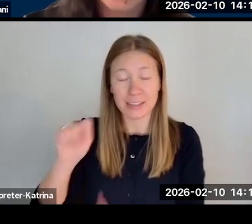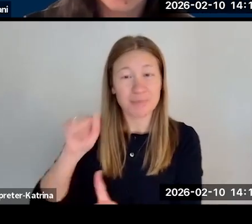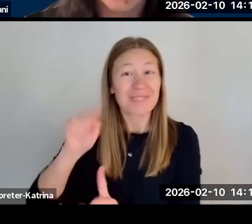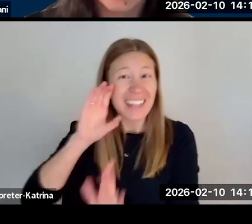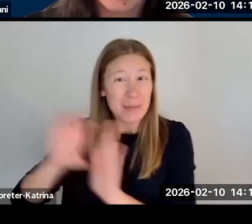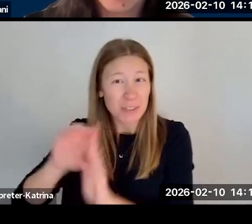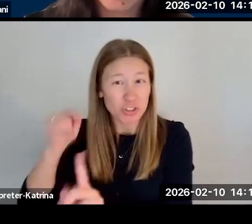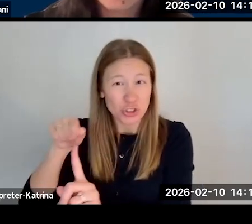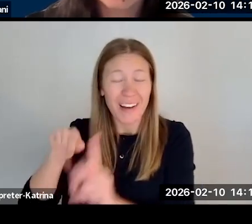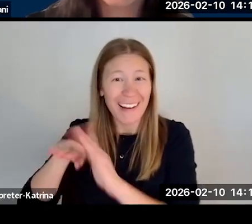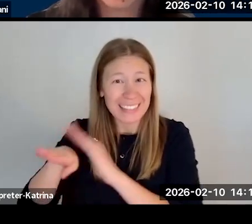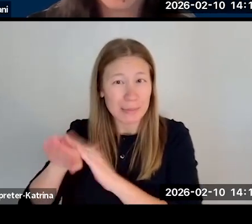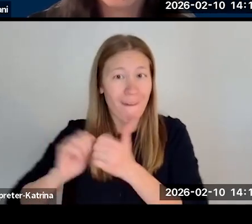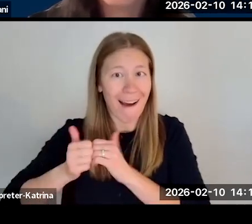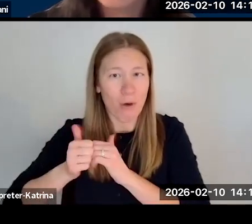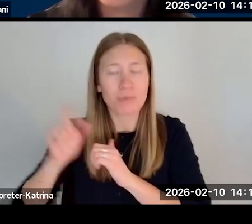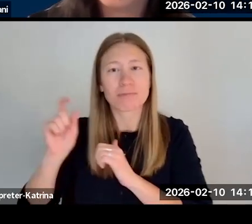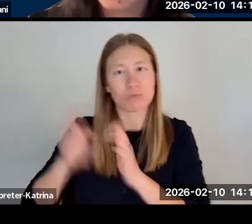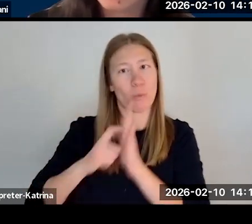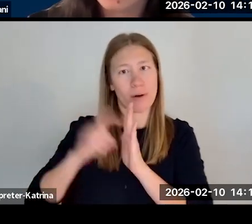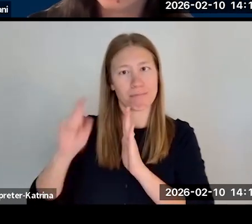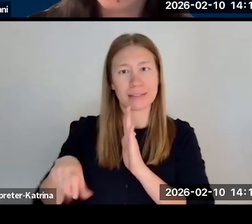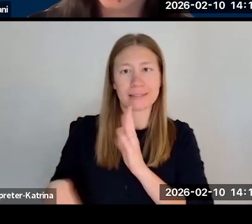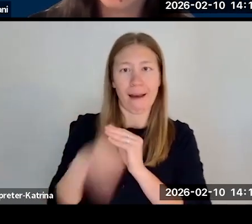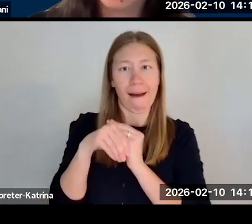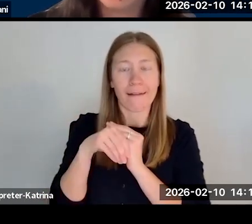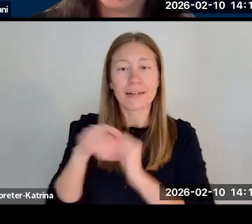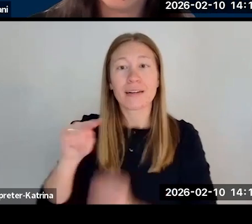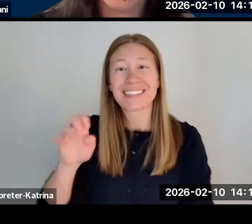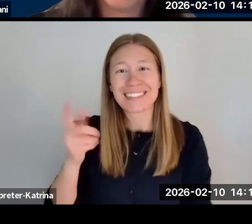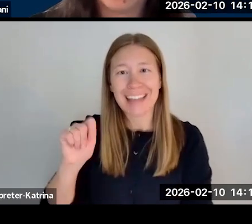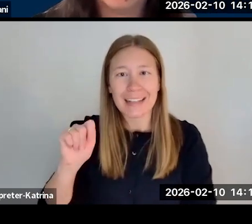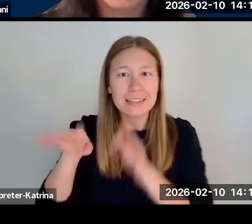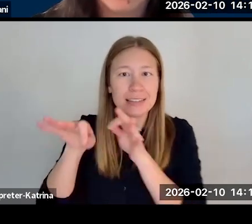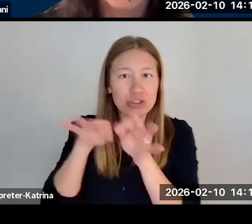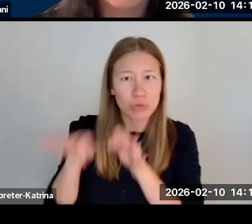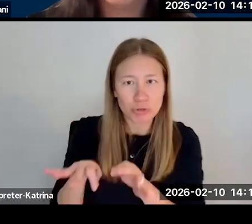to include a text description or a text alternative along with it.